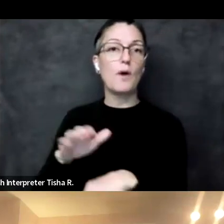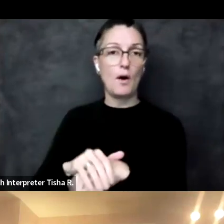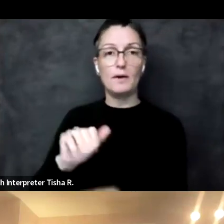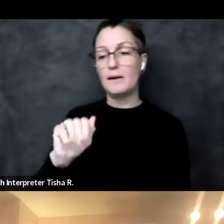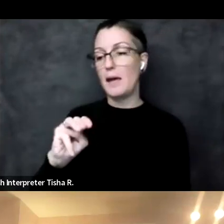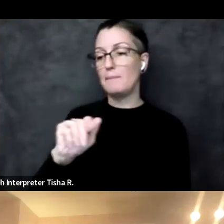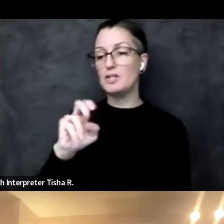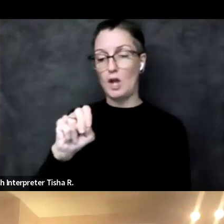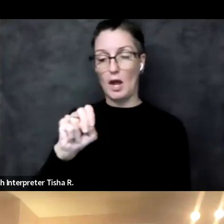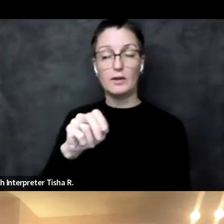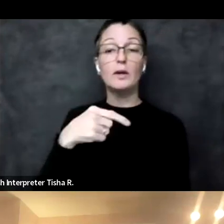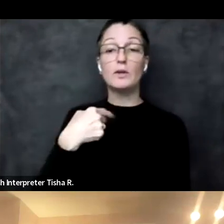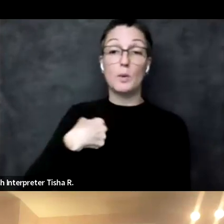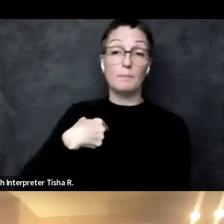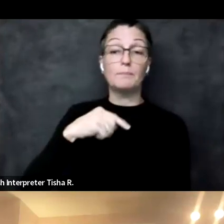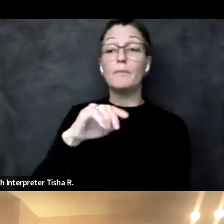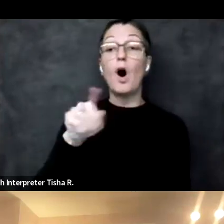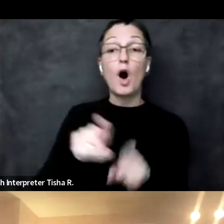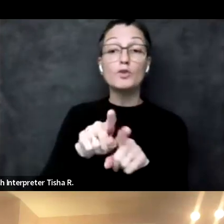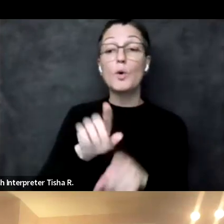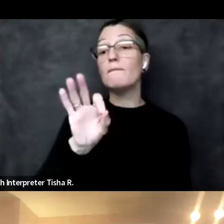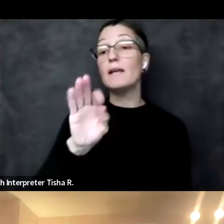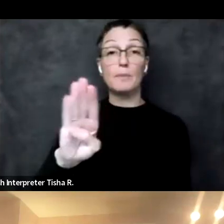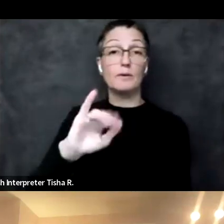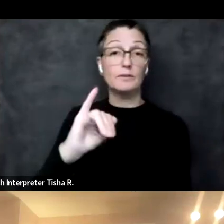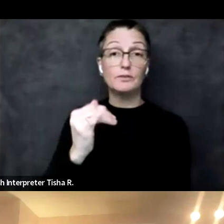on Facebook and, yeah. That's it.